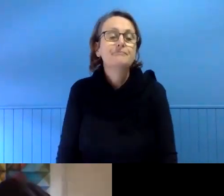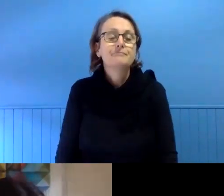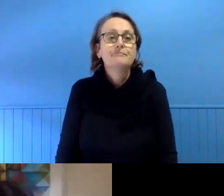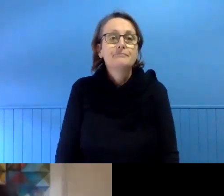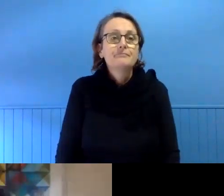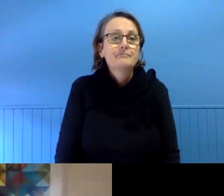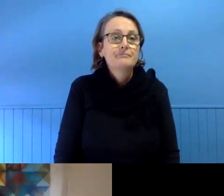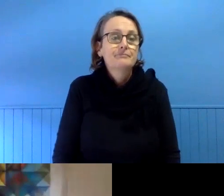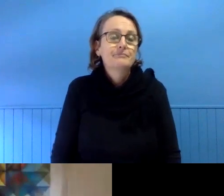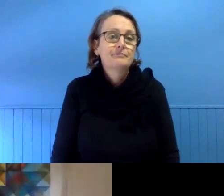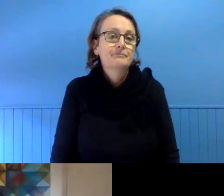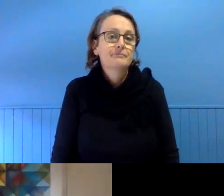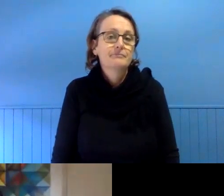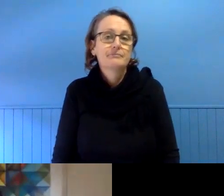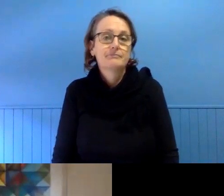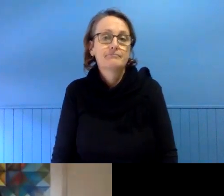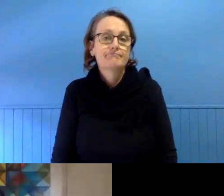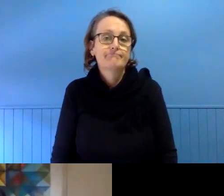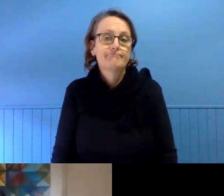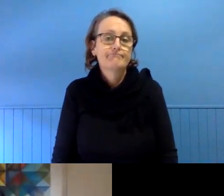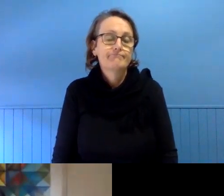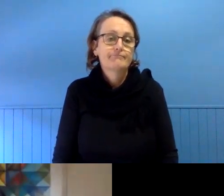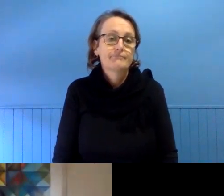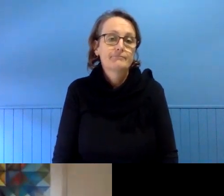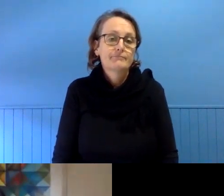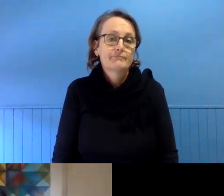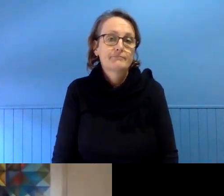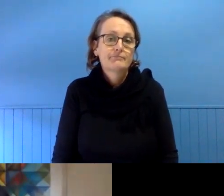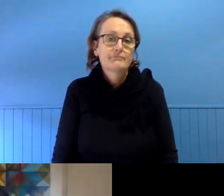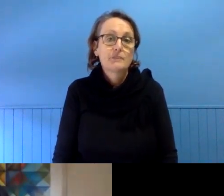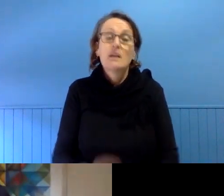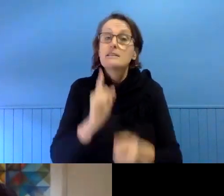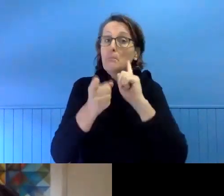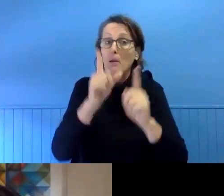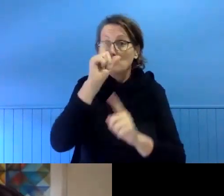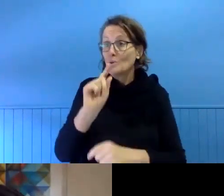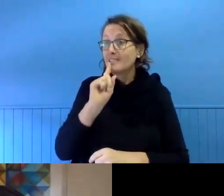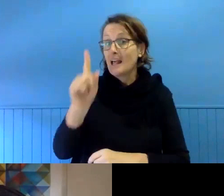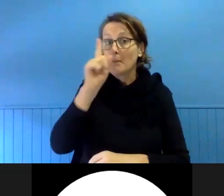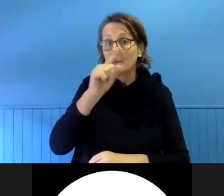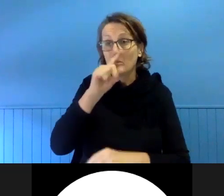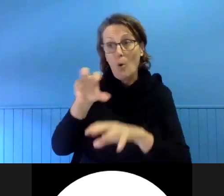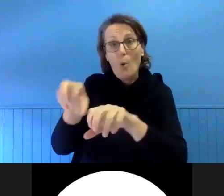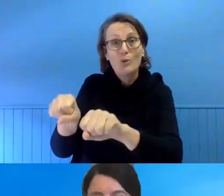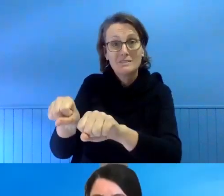Saying that, saying that things were on hold is a really good suggestion. Like I said,